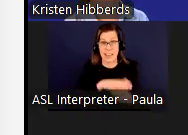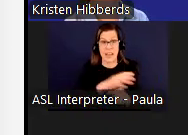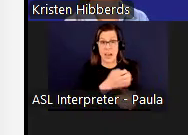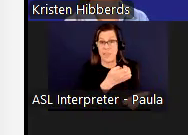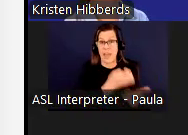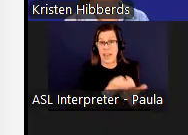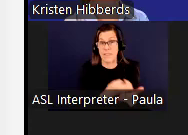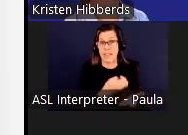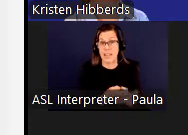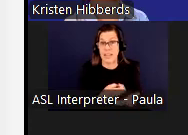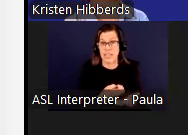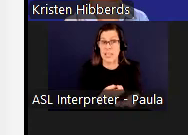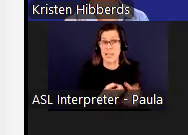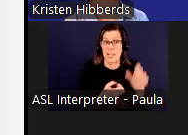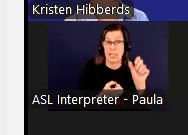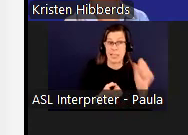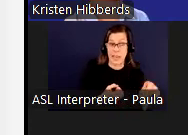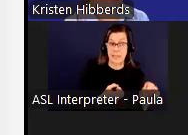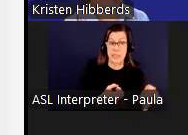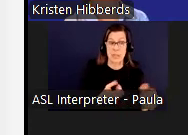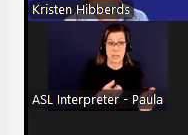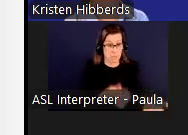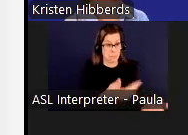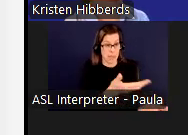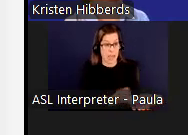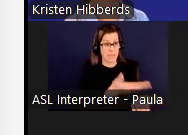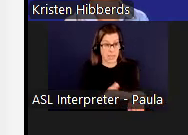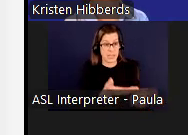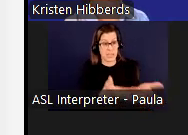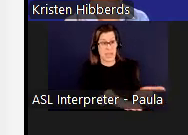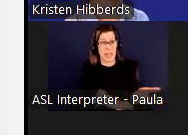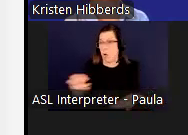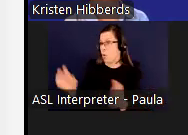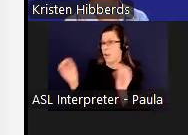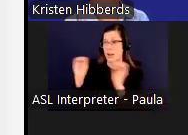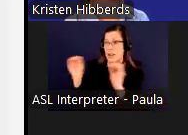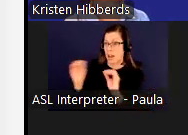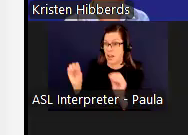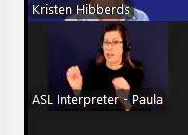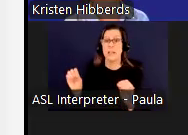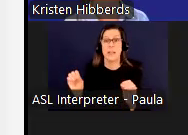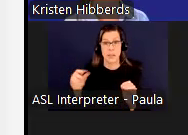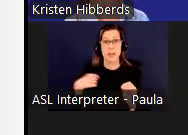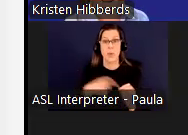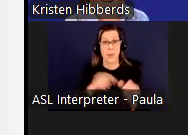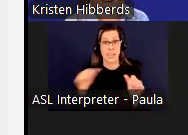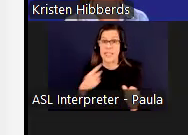If we unsubstantiate something, we Sir, we're saying we have the evidence that shows this did not occur. Now correct me if I'm wrong.